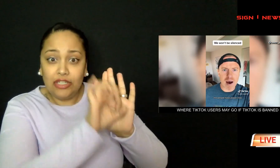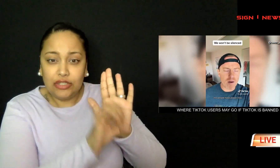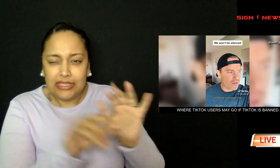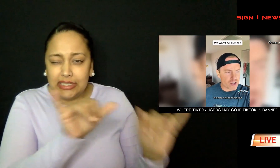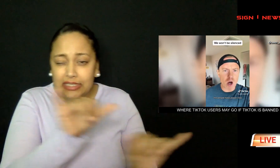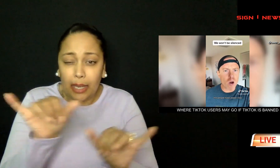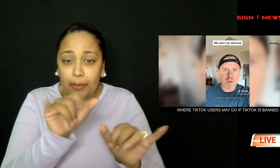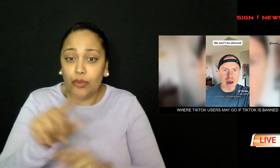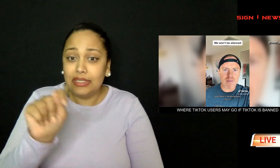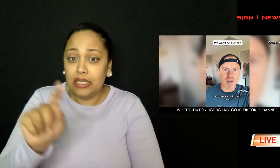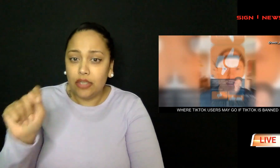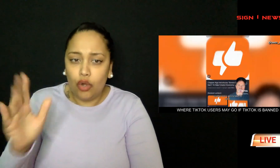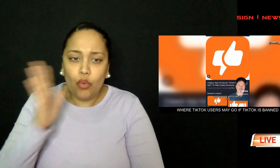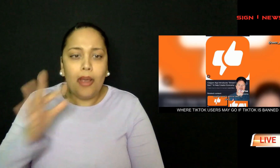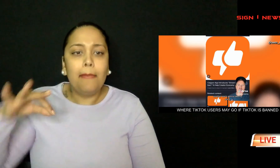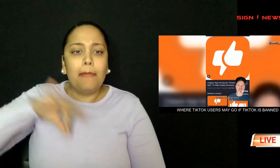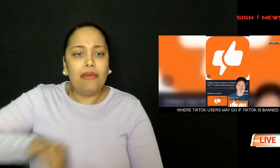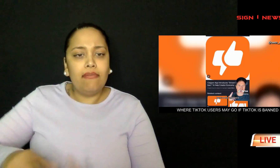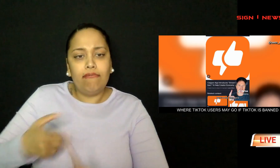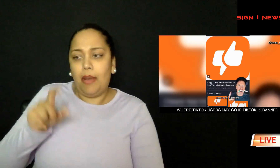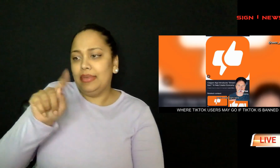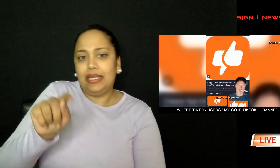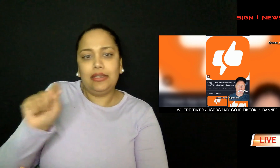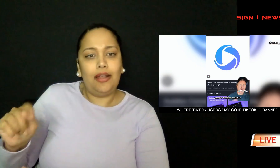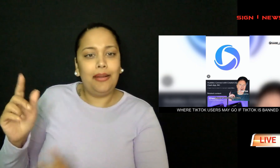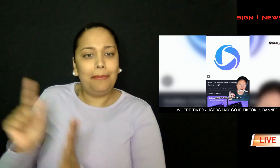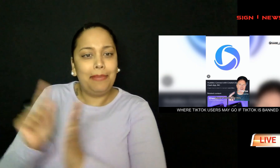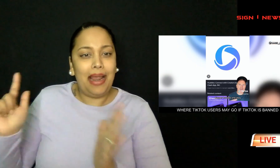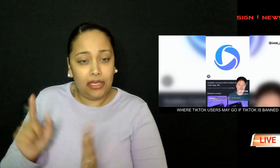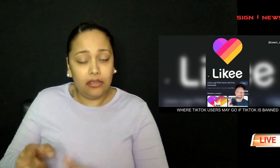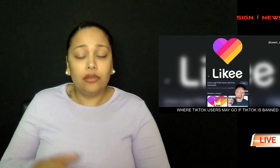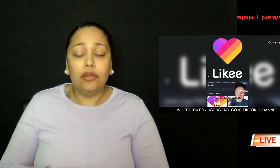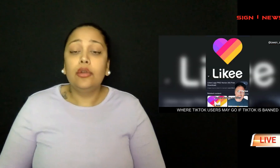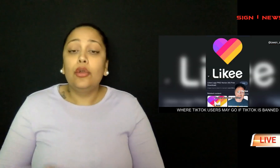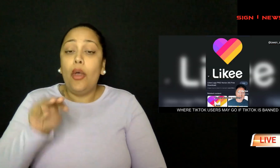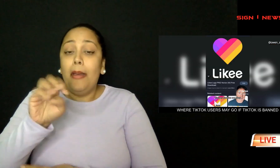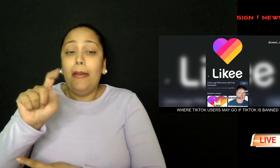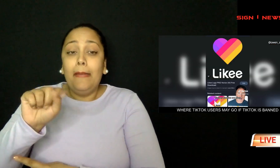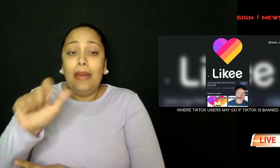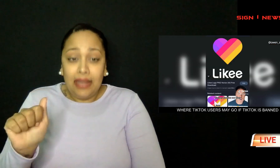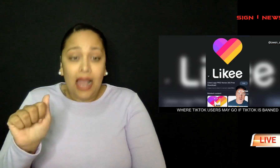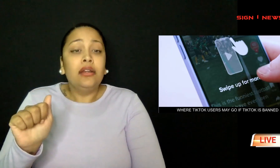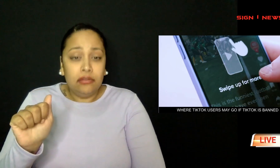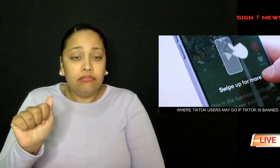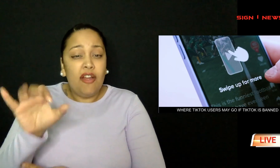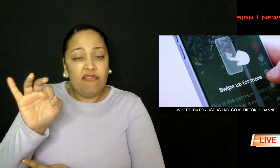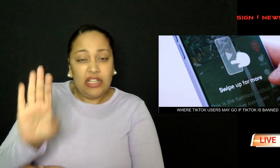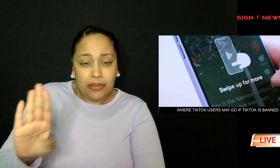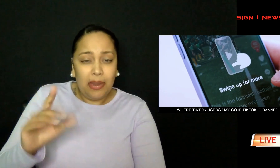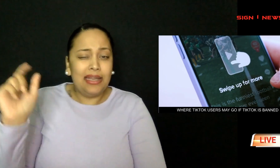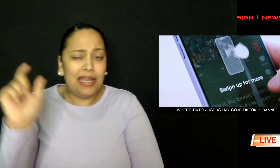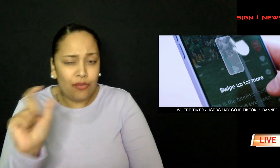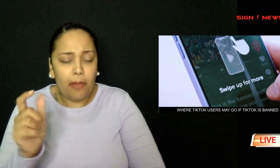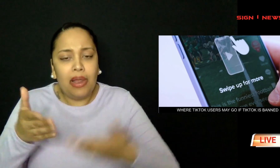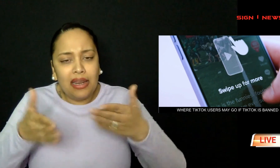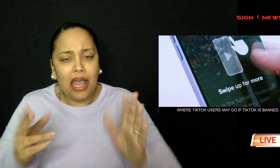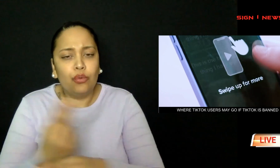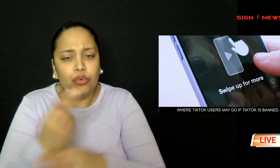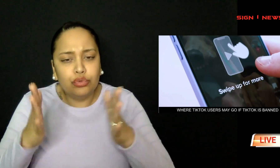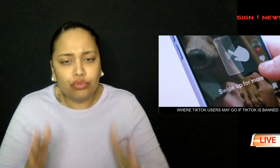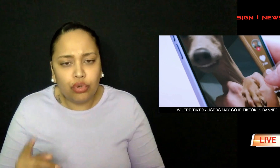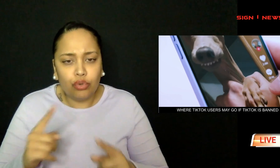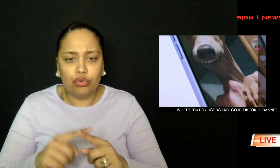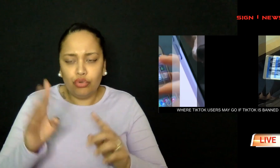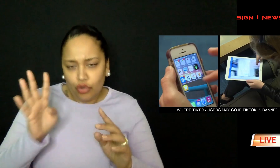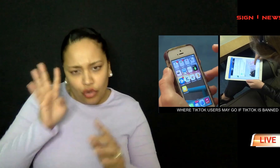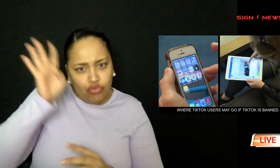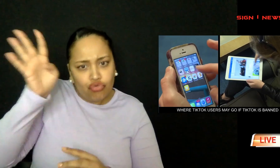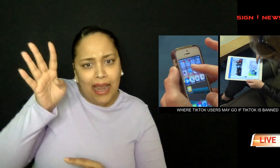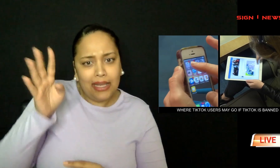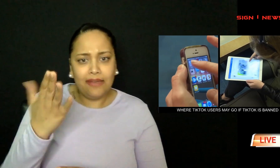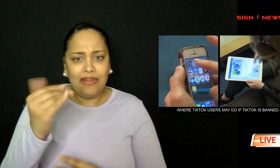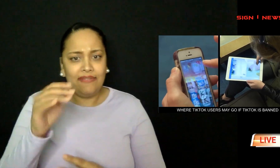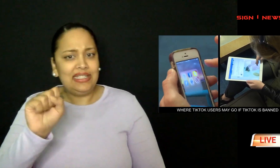similar to TikTok will benefit from a TikTok ban Meta's Facebook and Instagram allow users